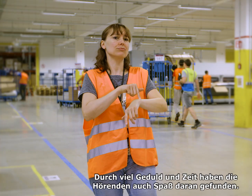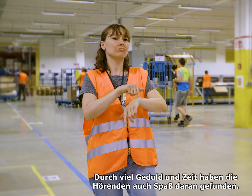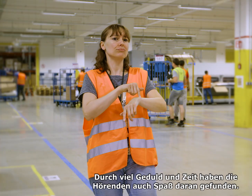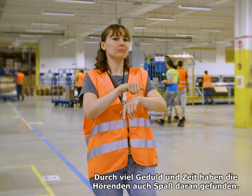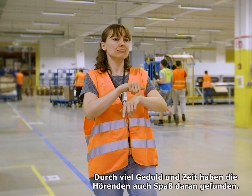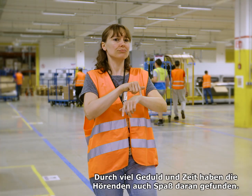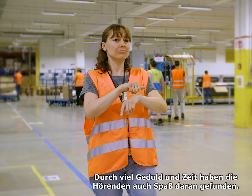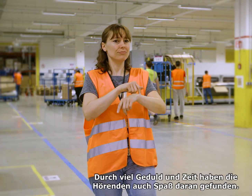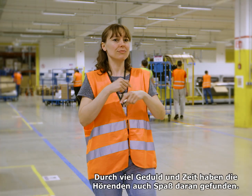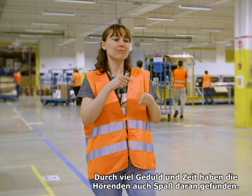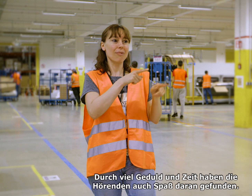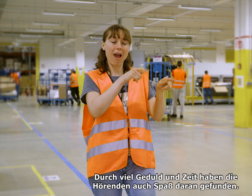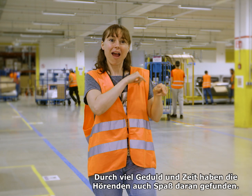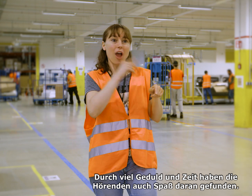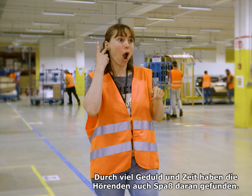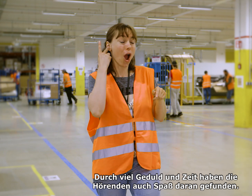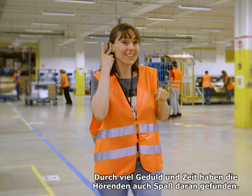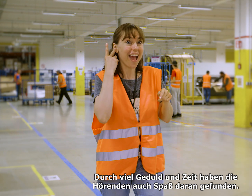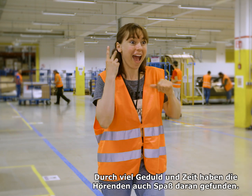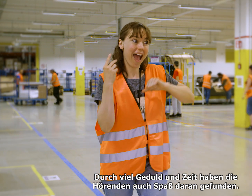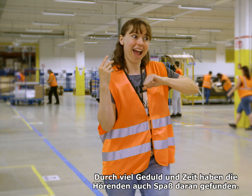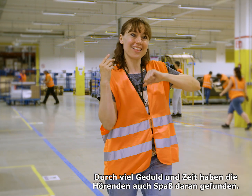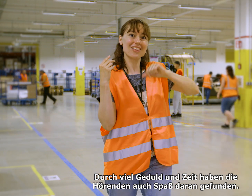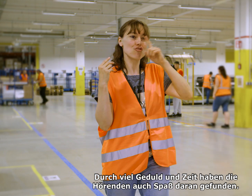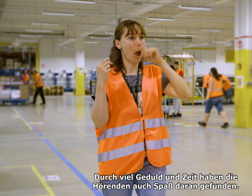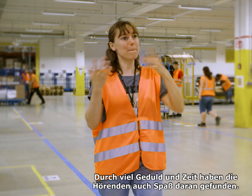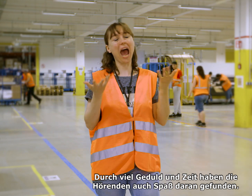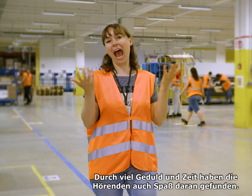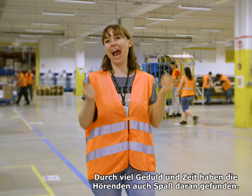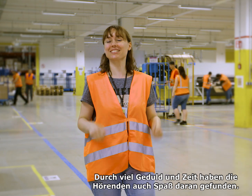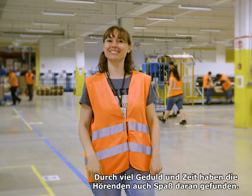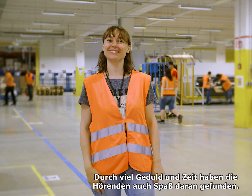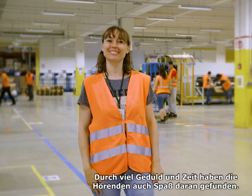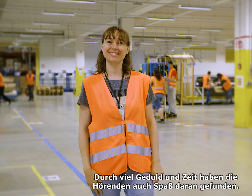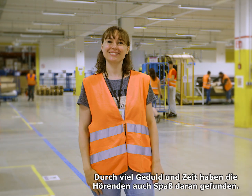With a lot of patience and time, the hearing colleagues enjoyed it as well.